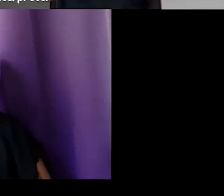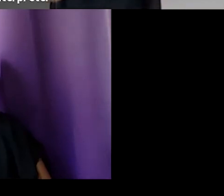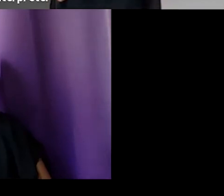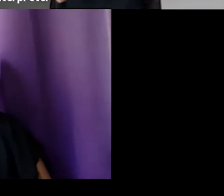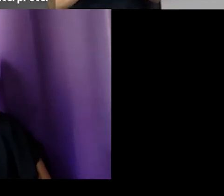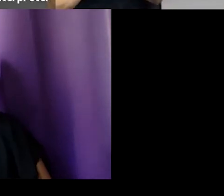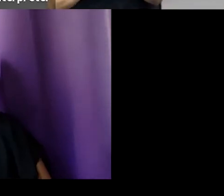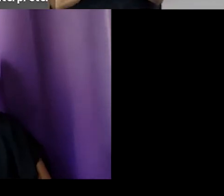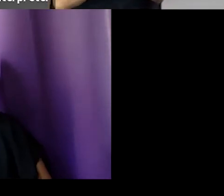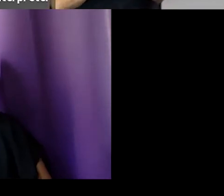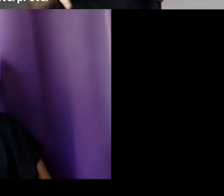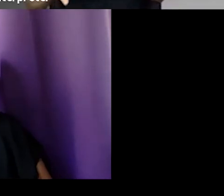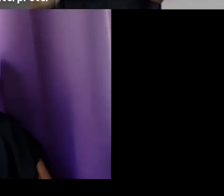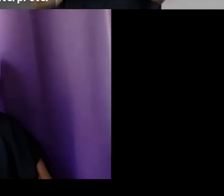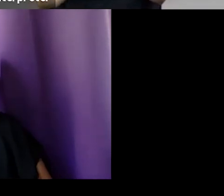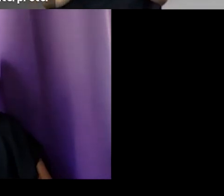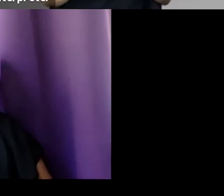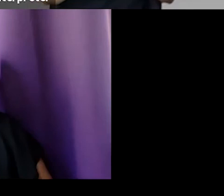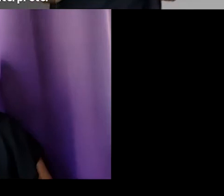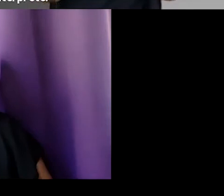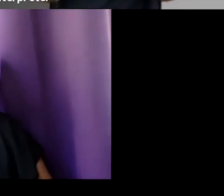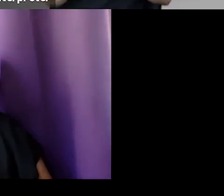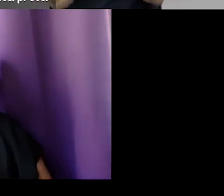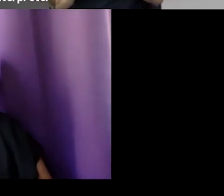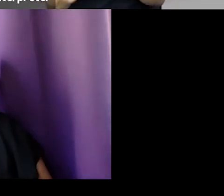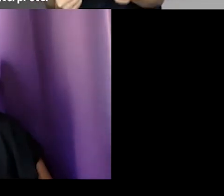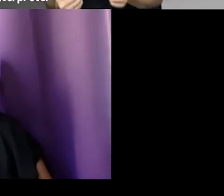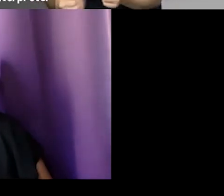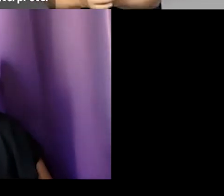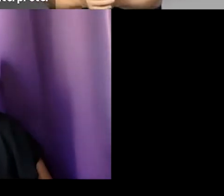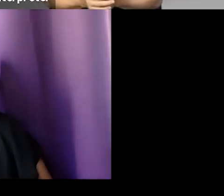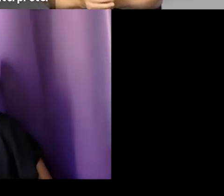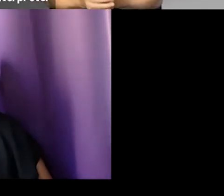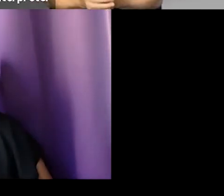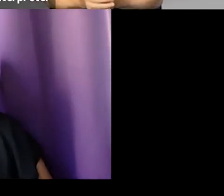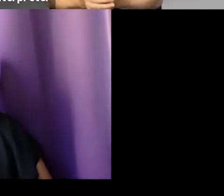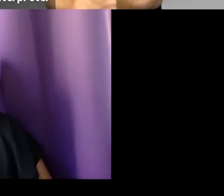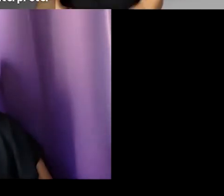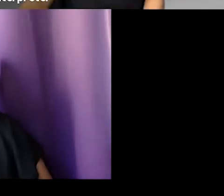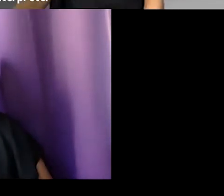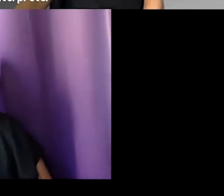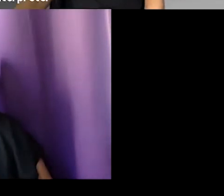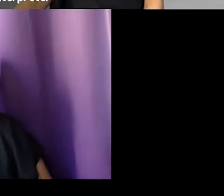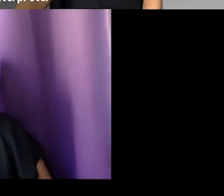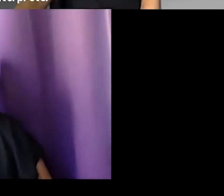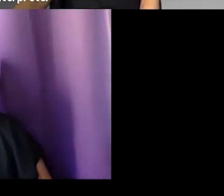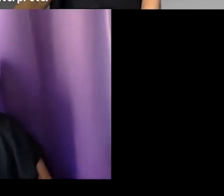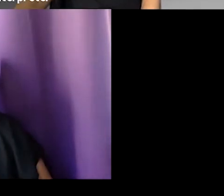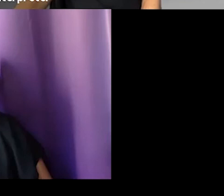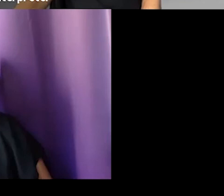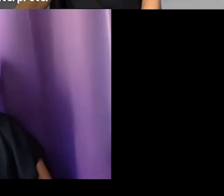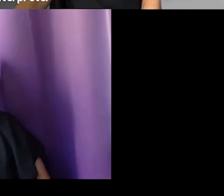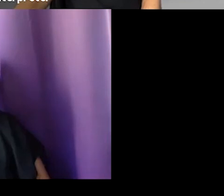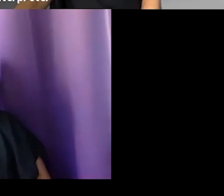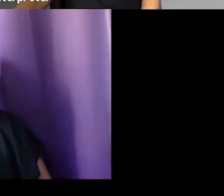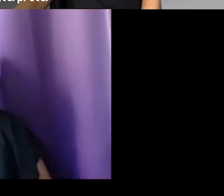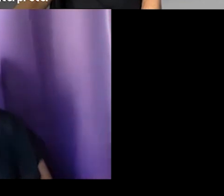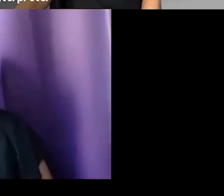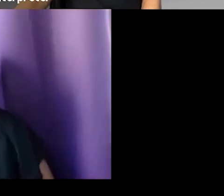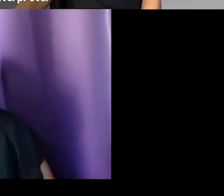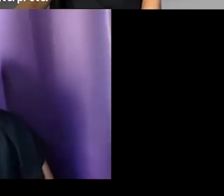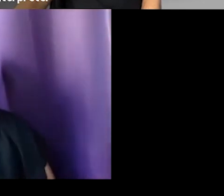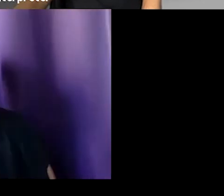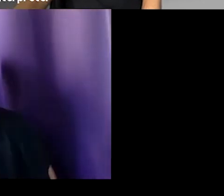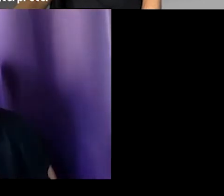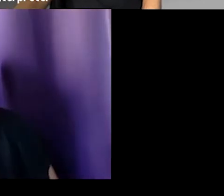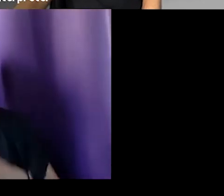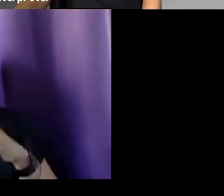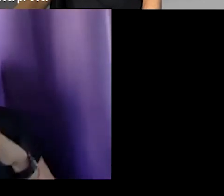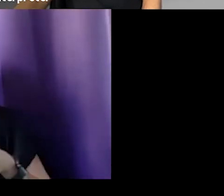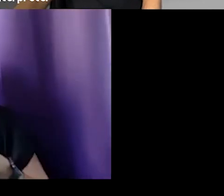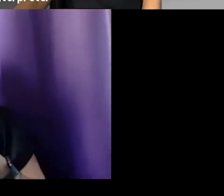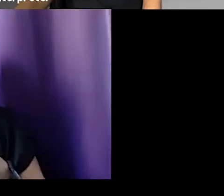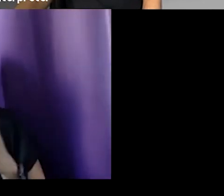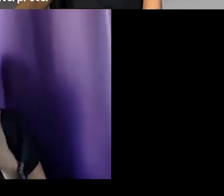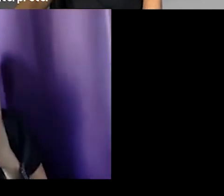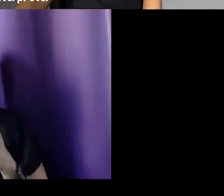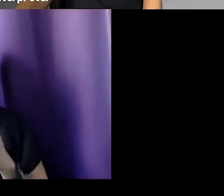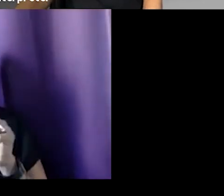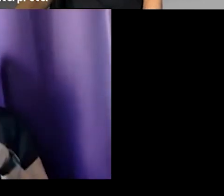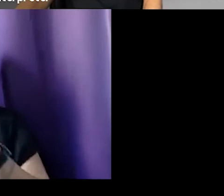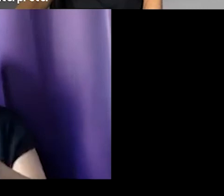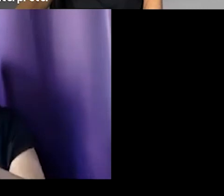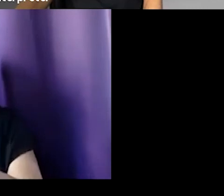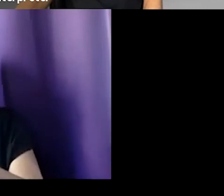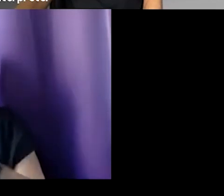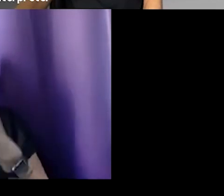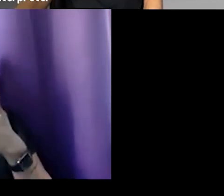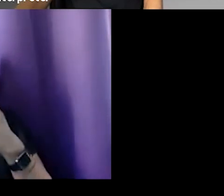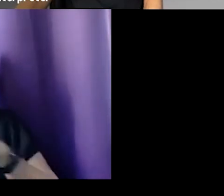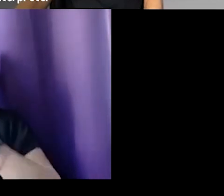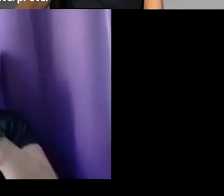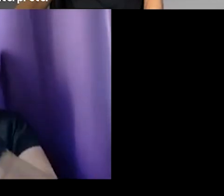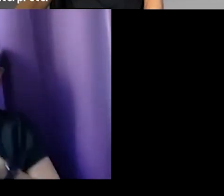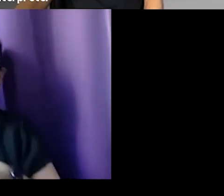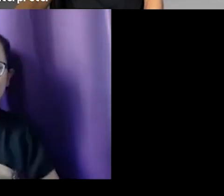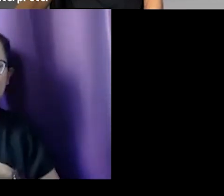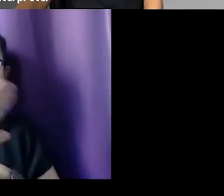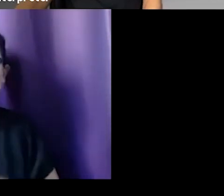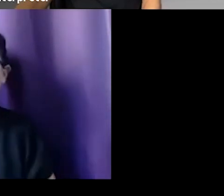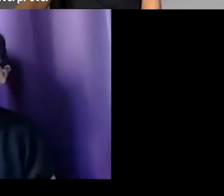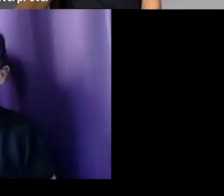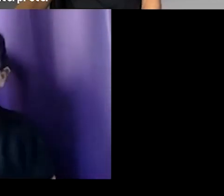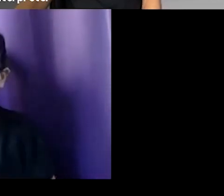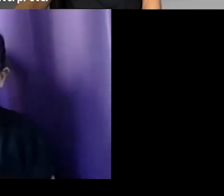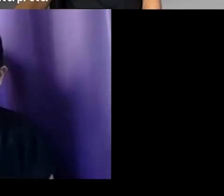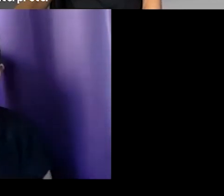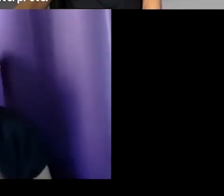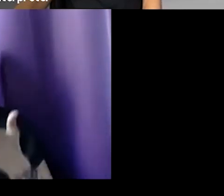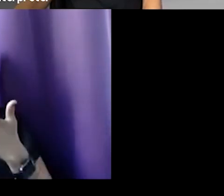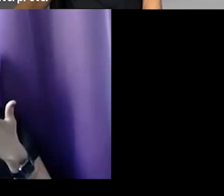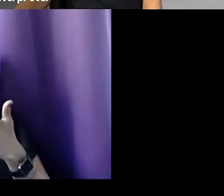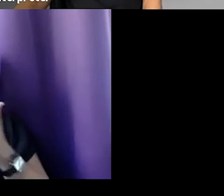I'm glad. Thank you for that question because I also want to connect it to the other, the spirit of the last question thinking about individualism and individual action and rights as this fulcrum, because I think one of the things that studying the, the